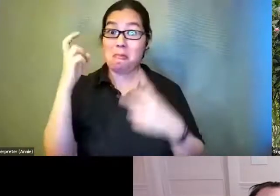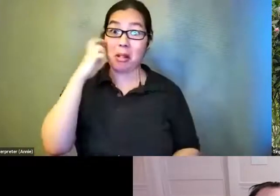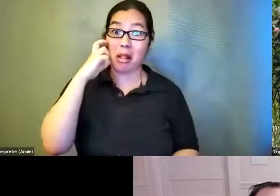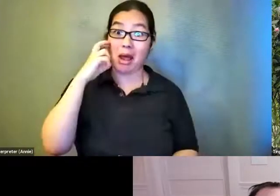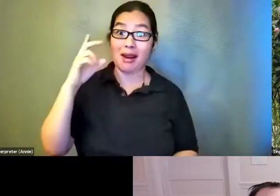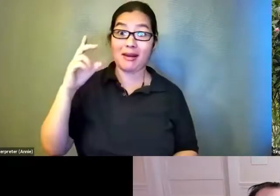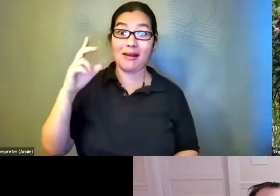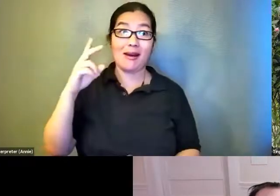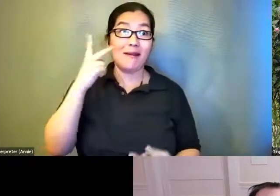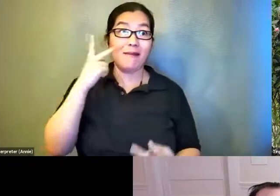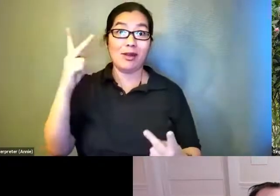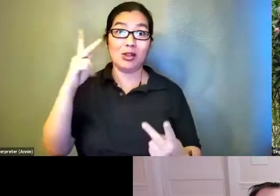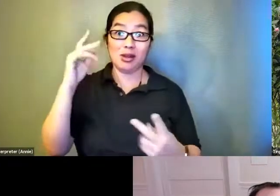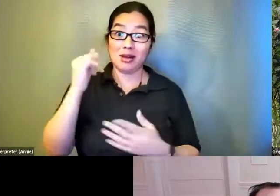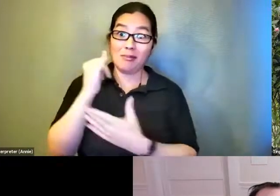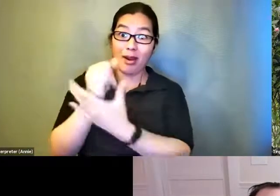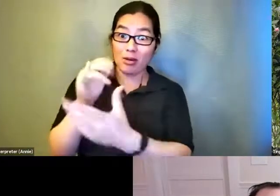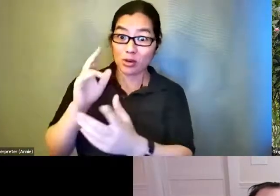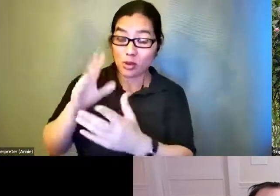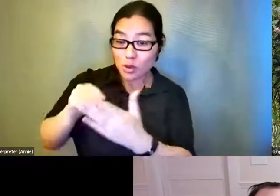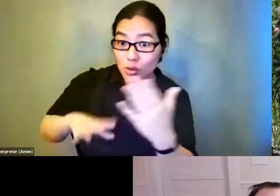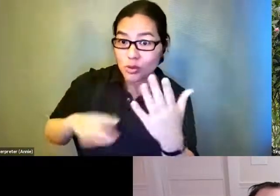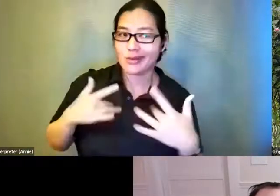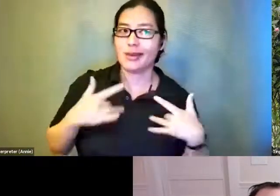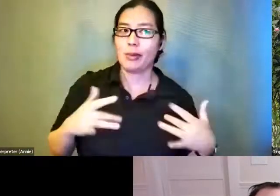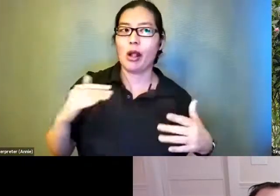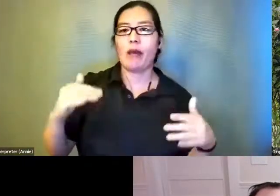When I met Nick when we first were hired